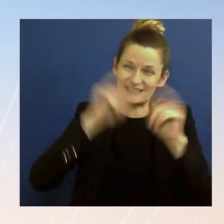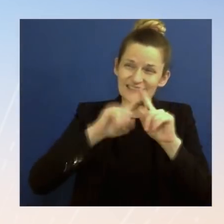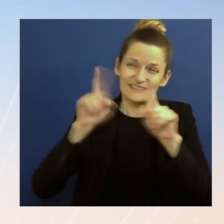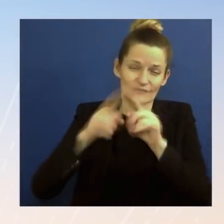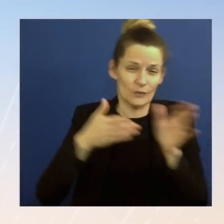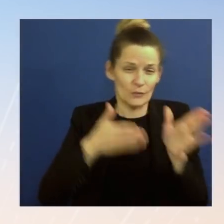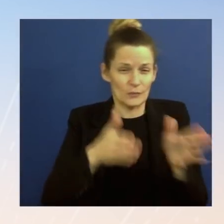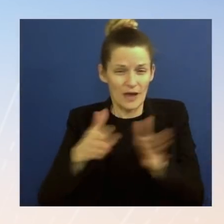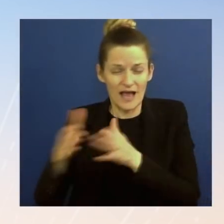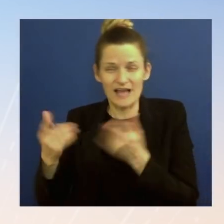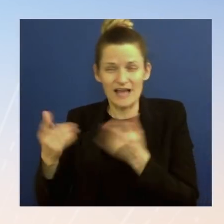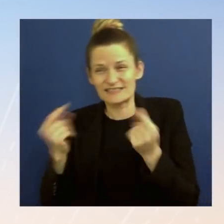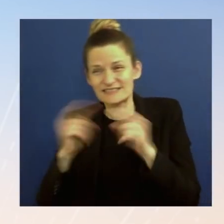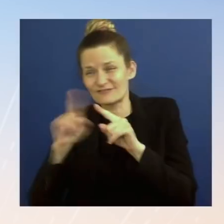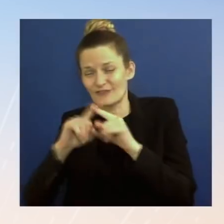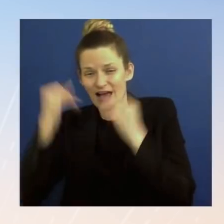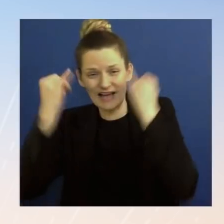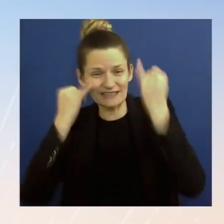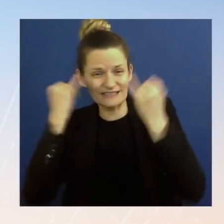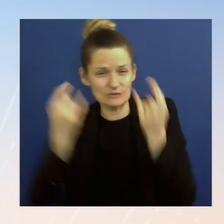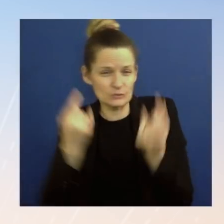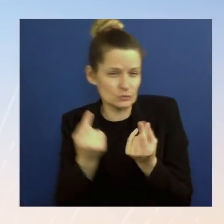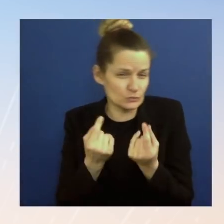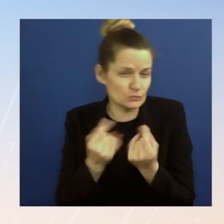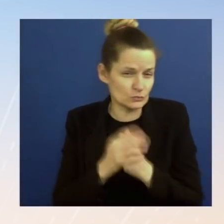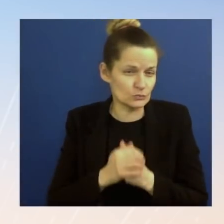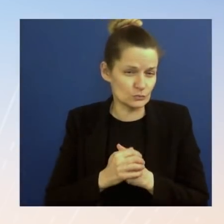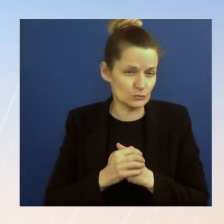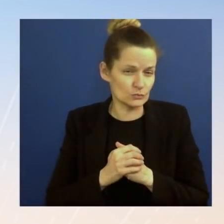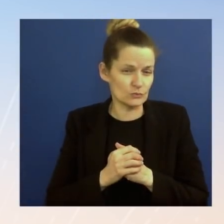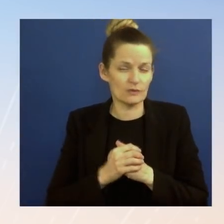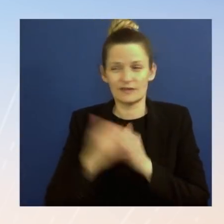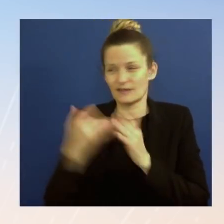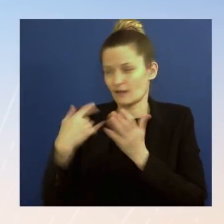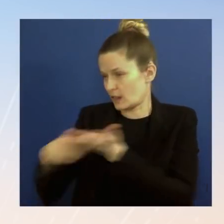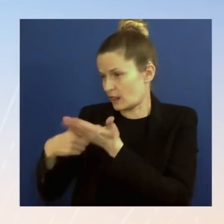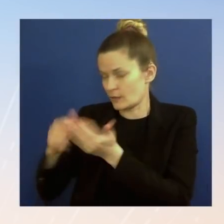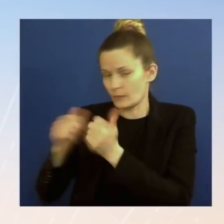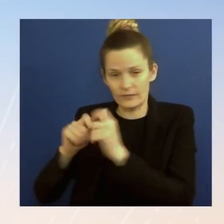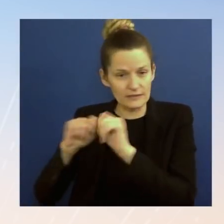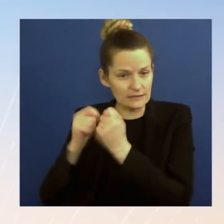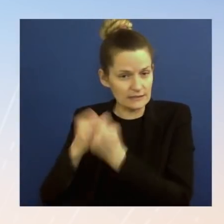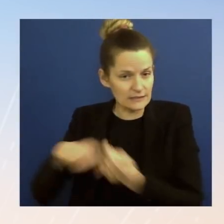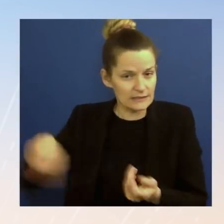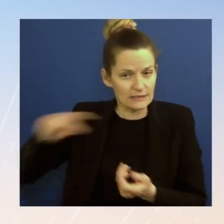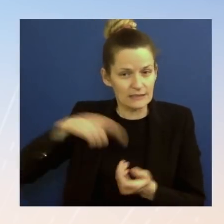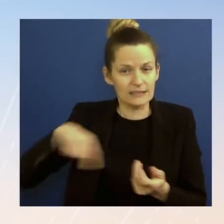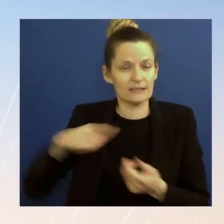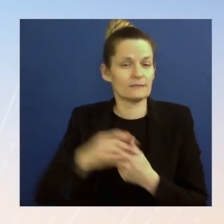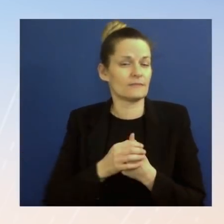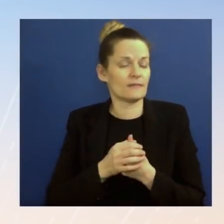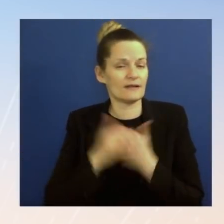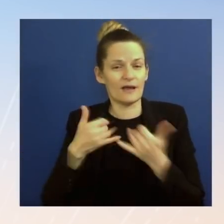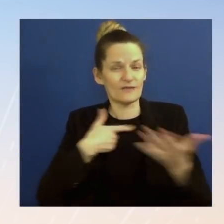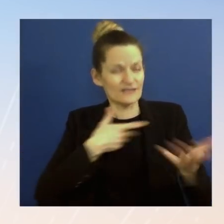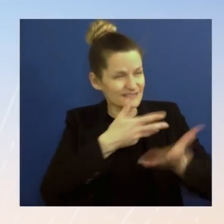with big global producers, or it is looking at a range of domestic options. But we've seen it go up.